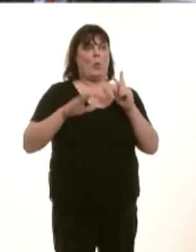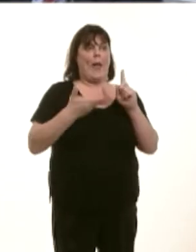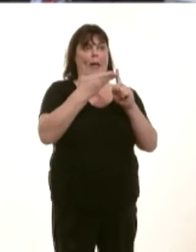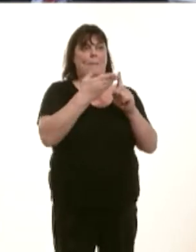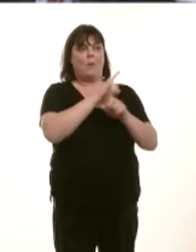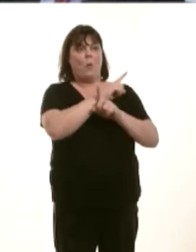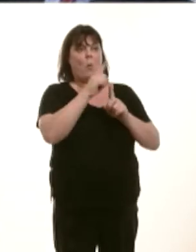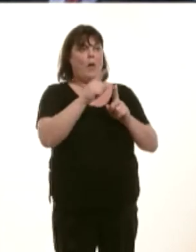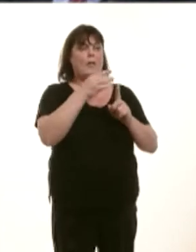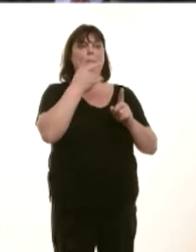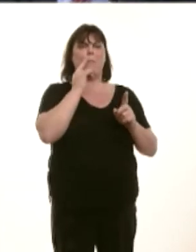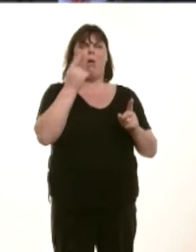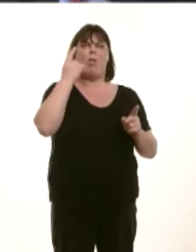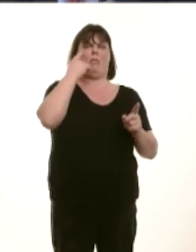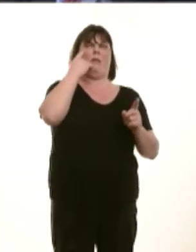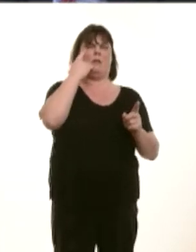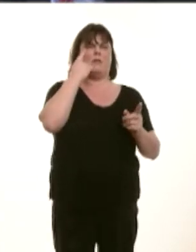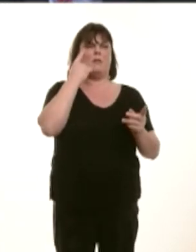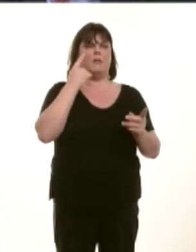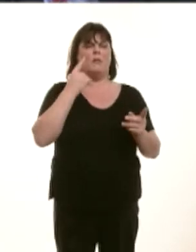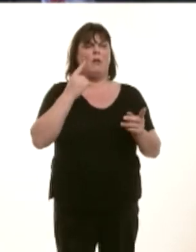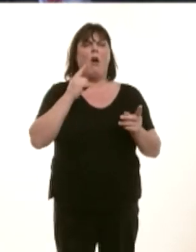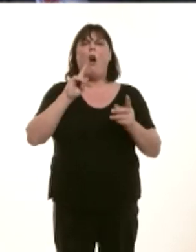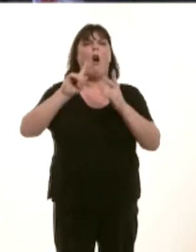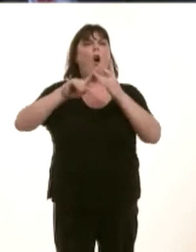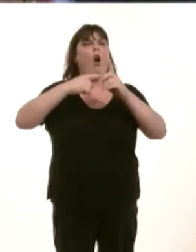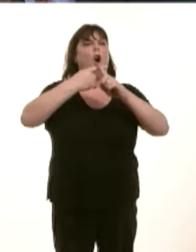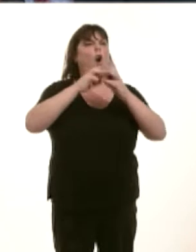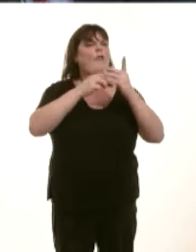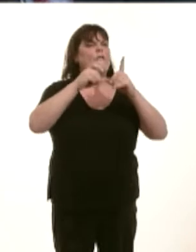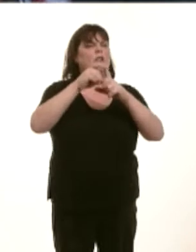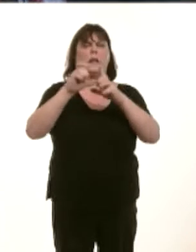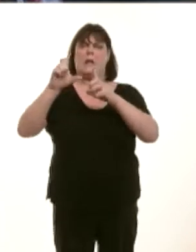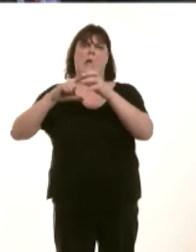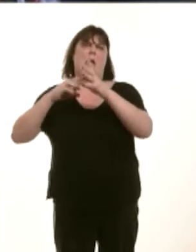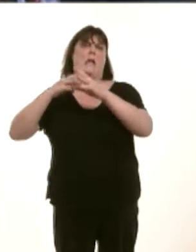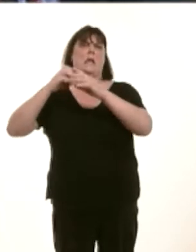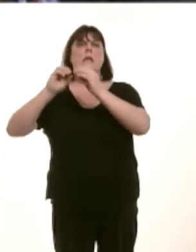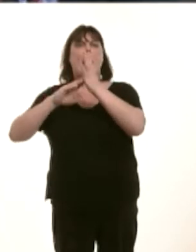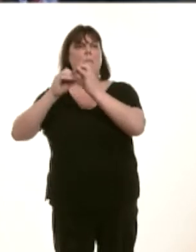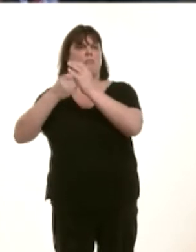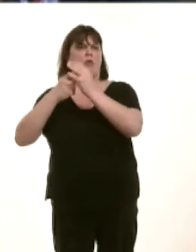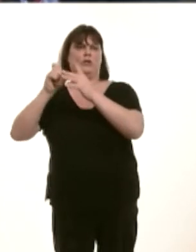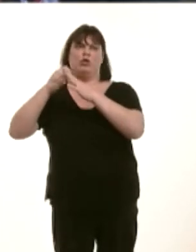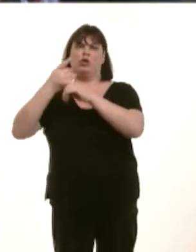myths about Oxford, Cambridge and other leading universities and to show, as it were, our